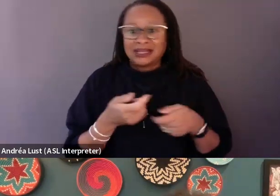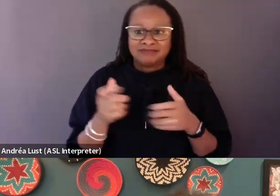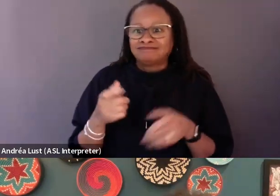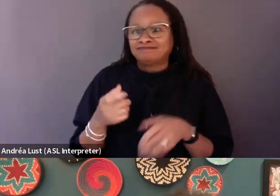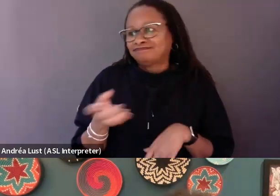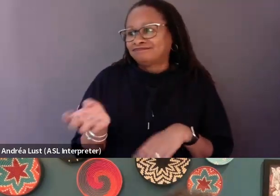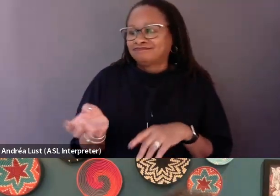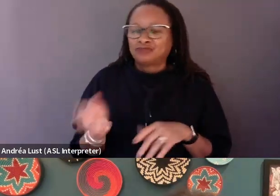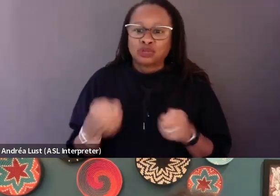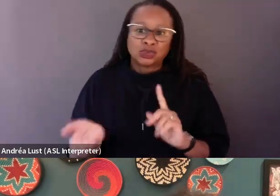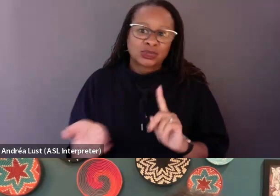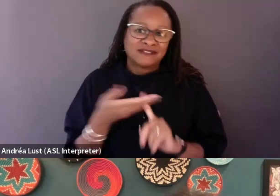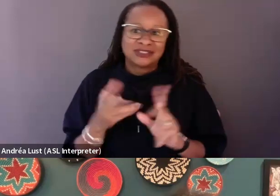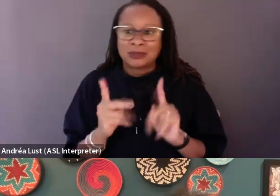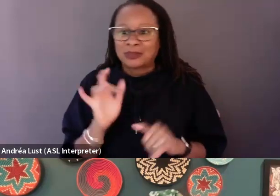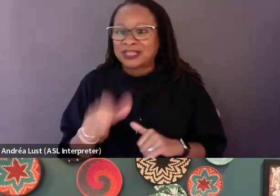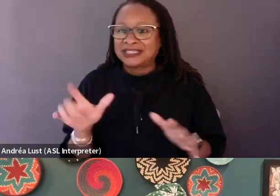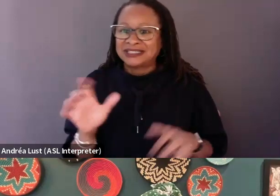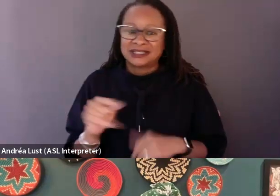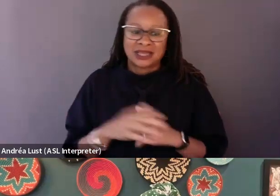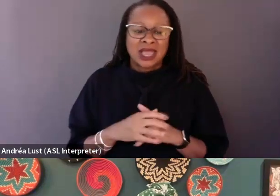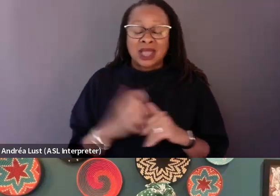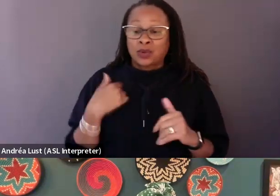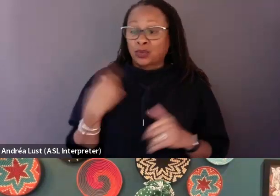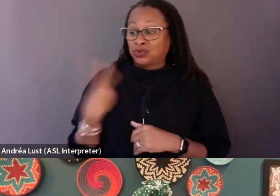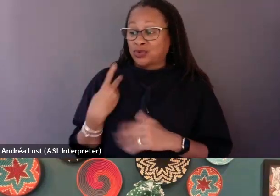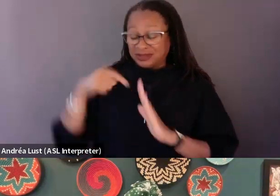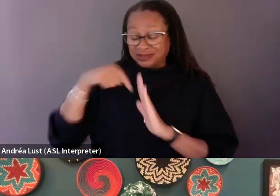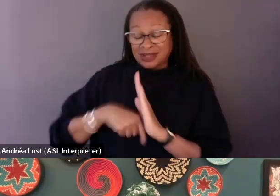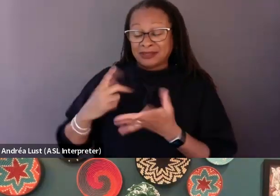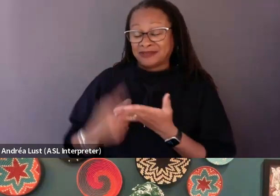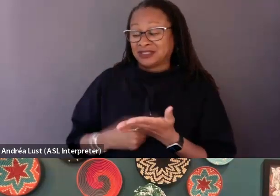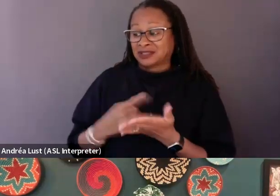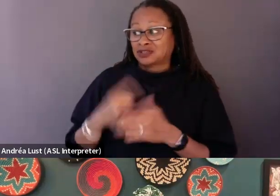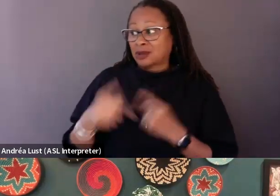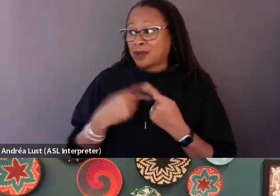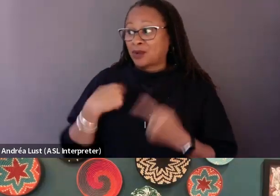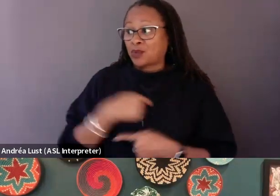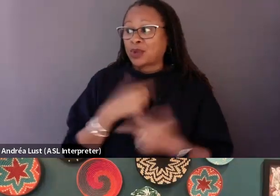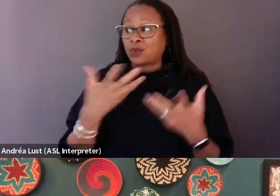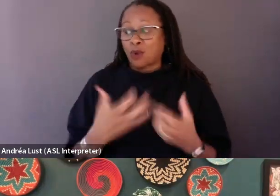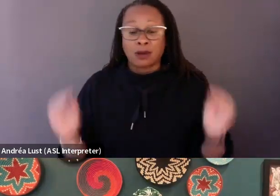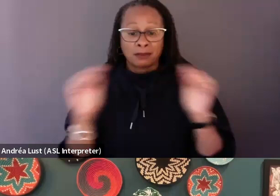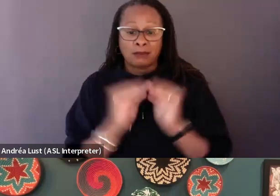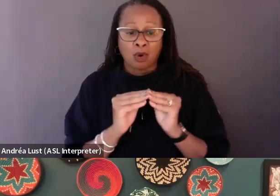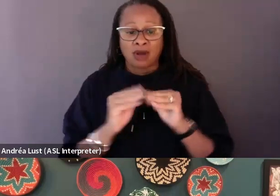And we really went in depth into having this discussion about we want more nuance to our film.